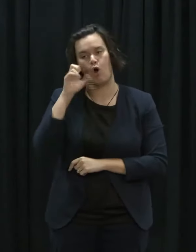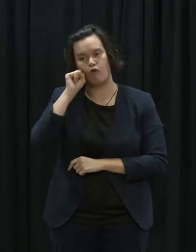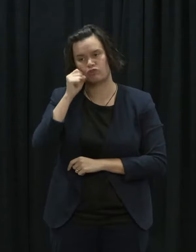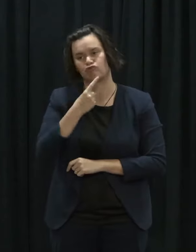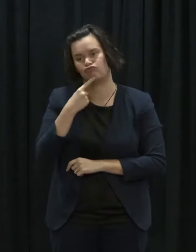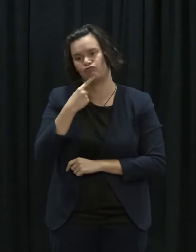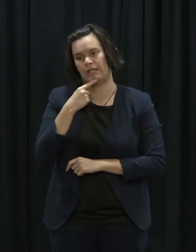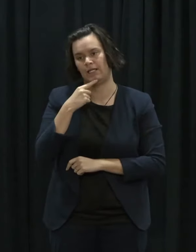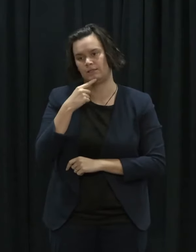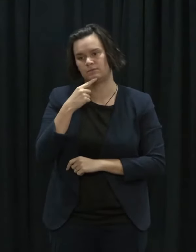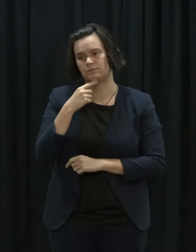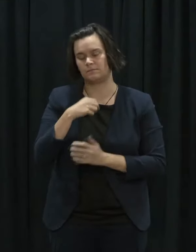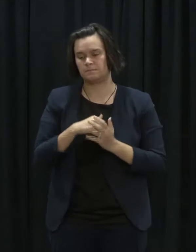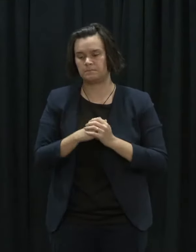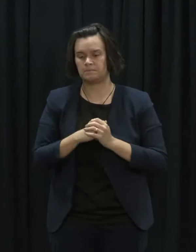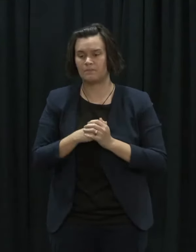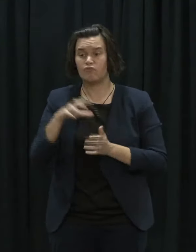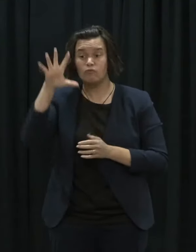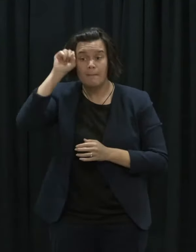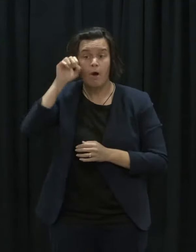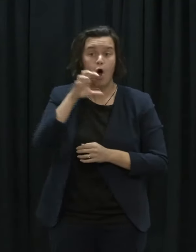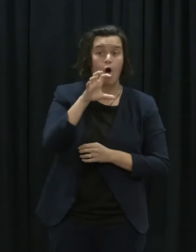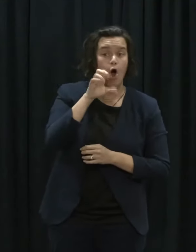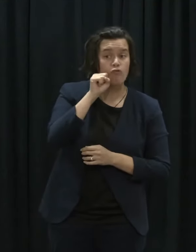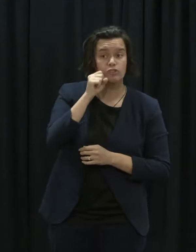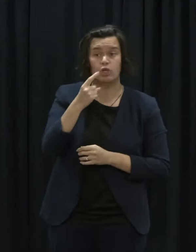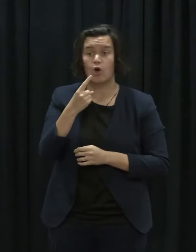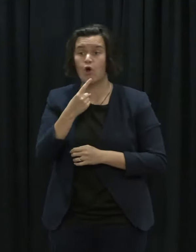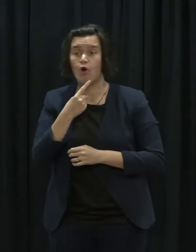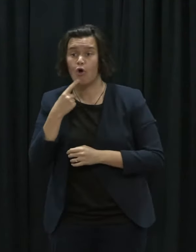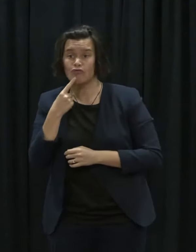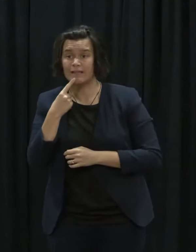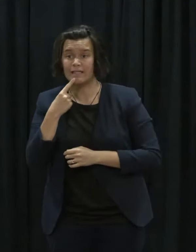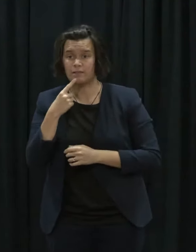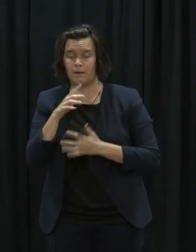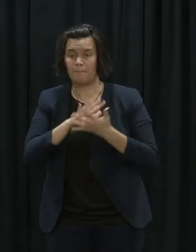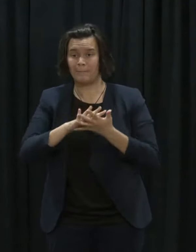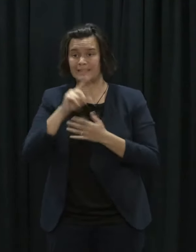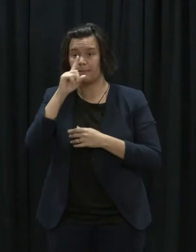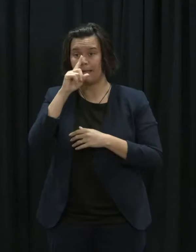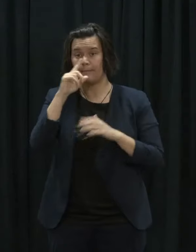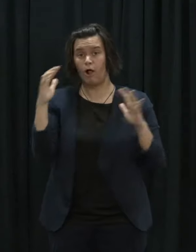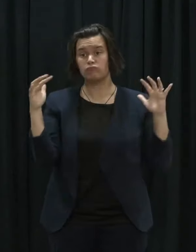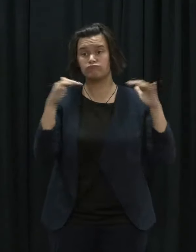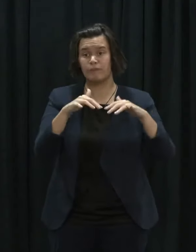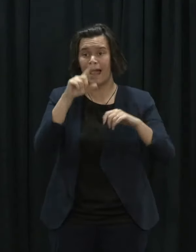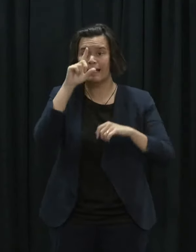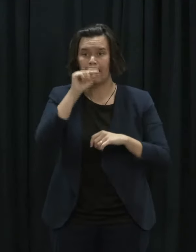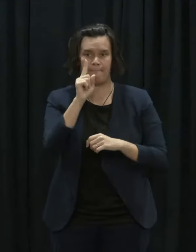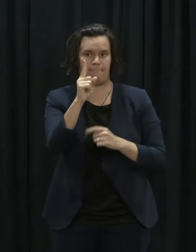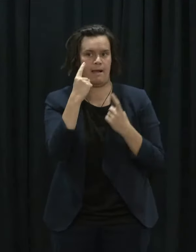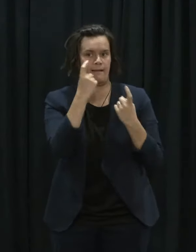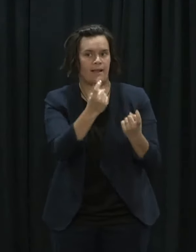into green but this is to see us over that period of transition. Wanting to keep in mind is green does enable vaccinated